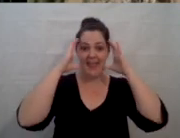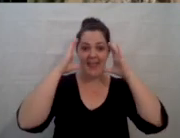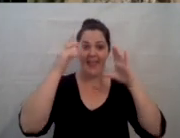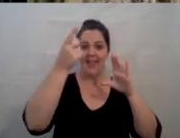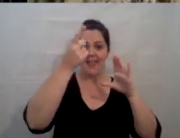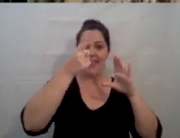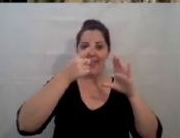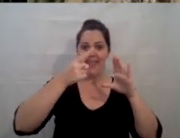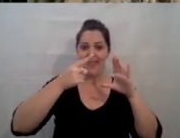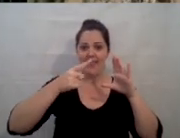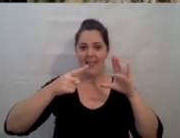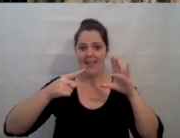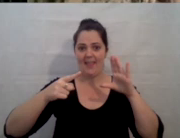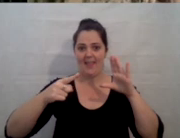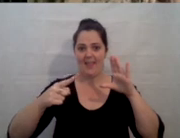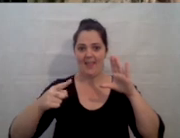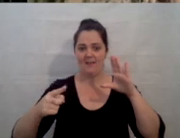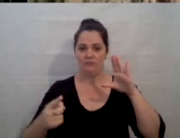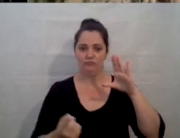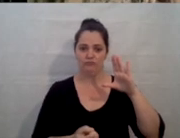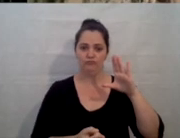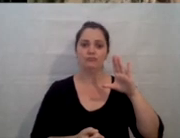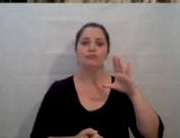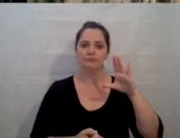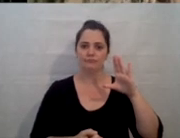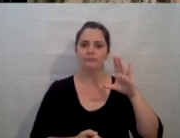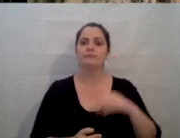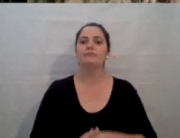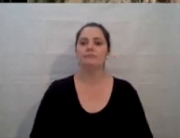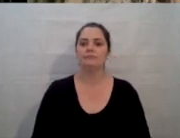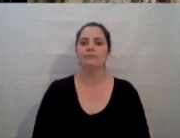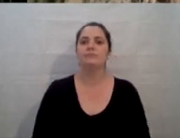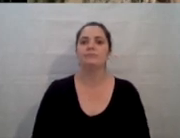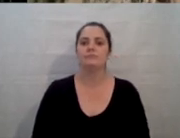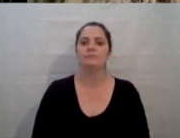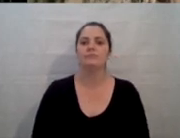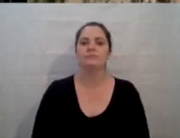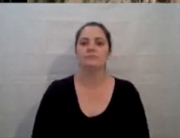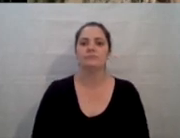on the inside on that side and then coming down to his foot underneath.